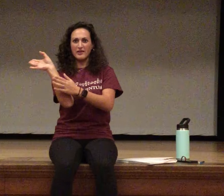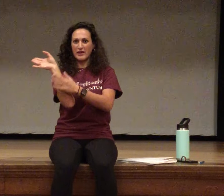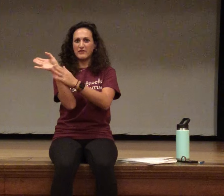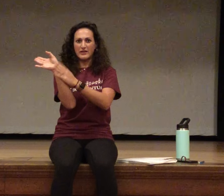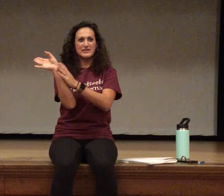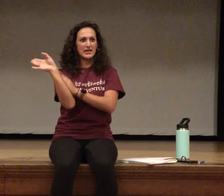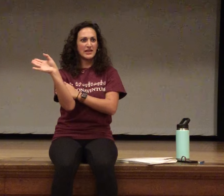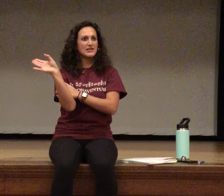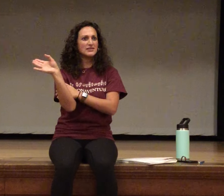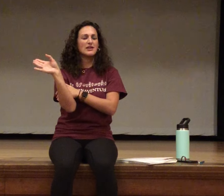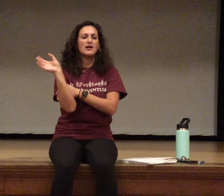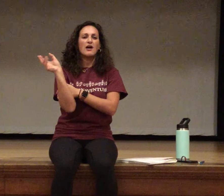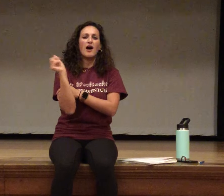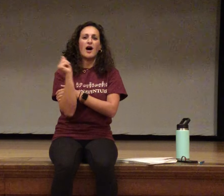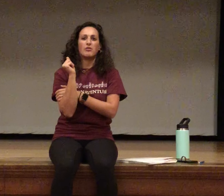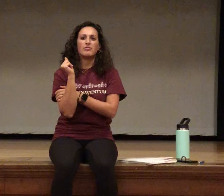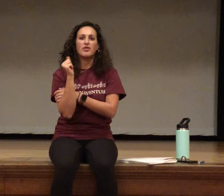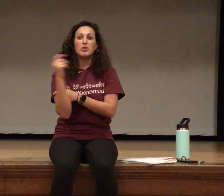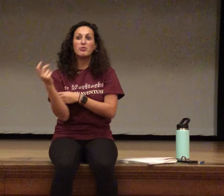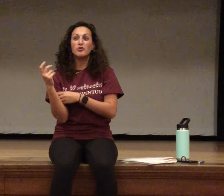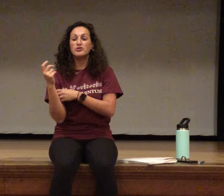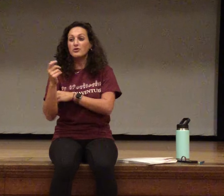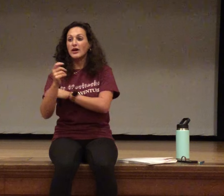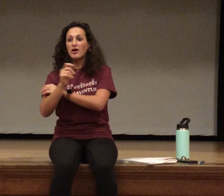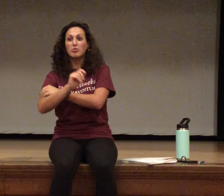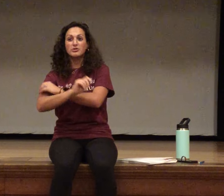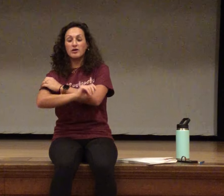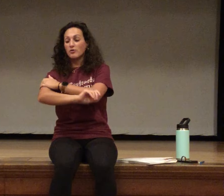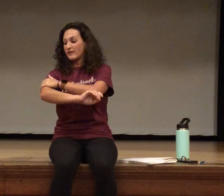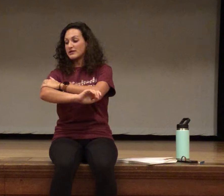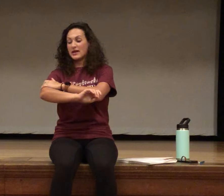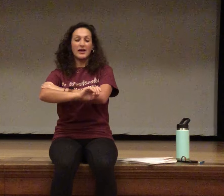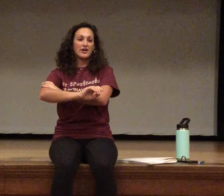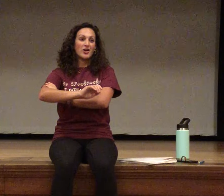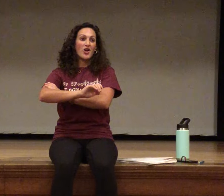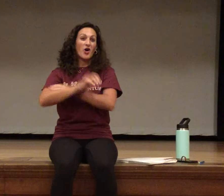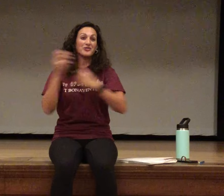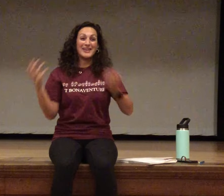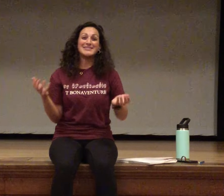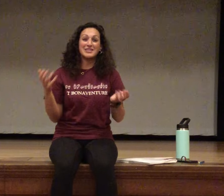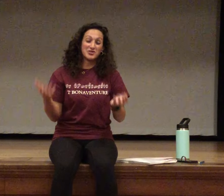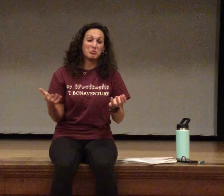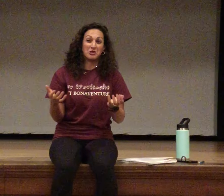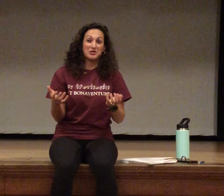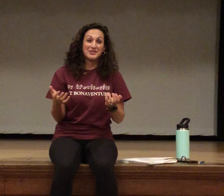like feelings like this um the people who do get carpal tunnel when they sign are lazy interpreters